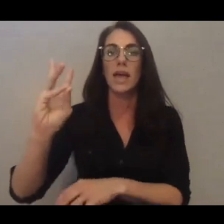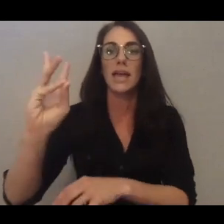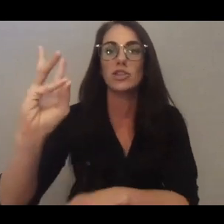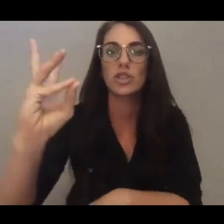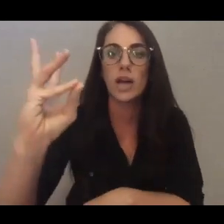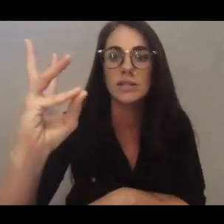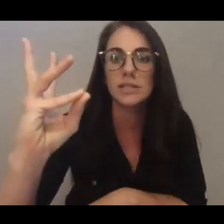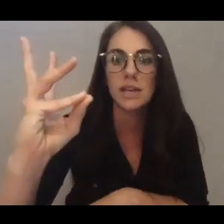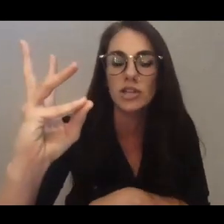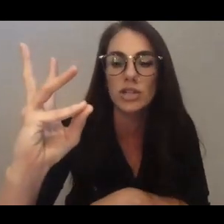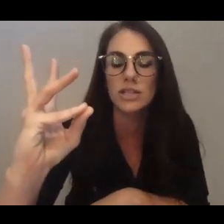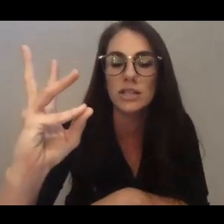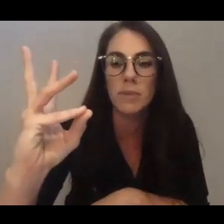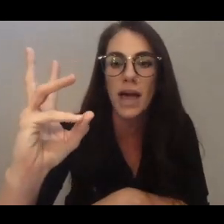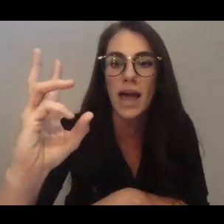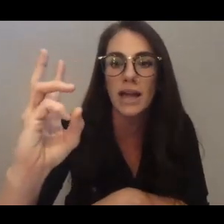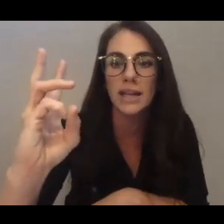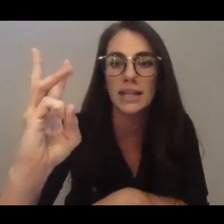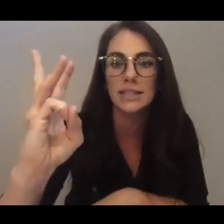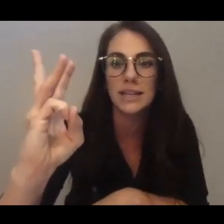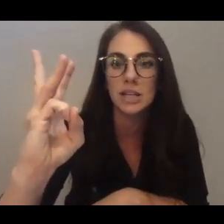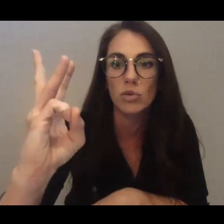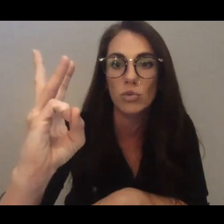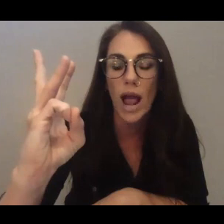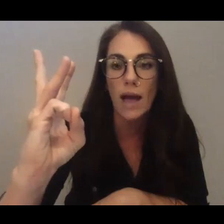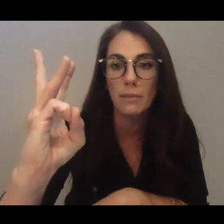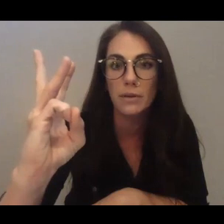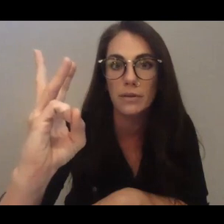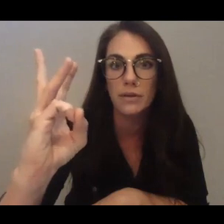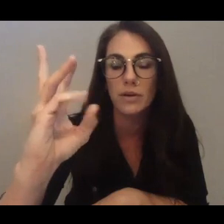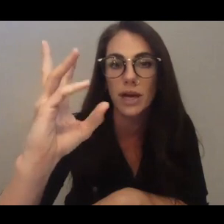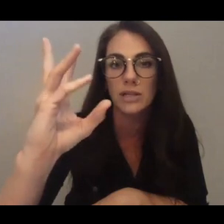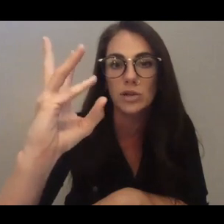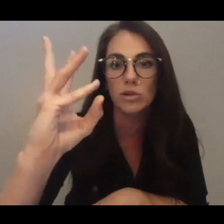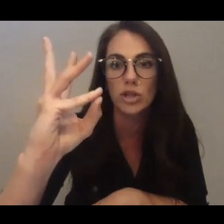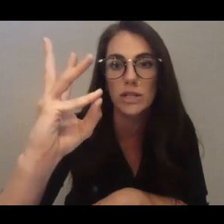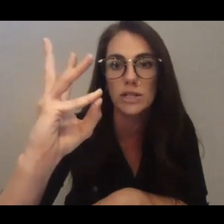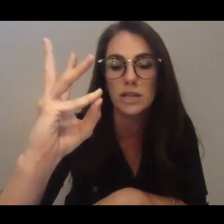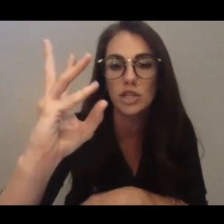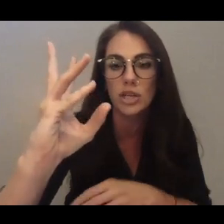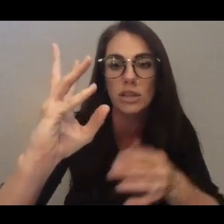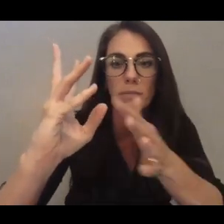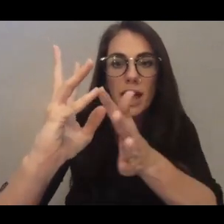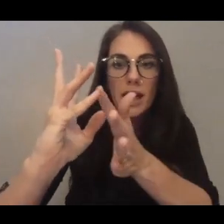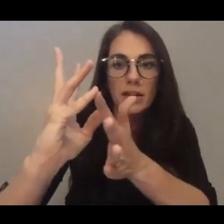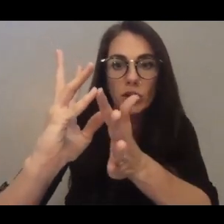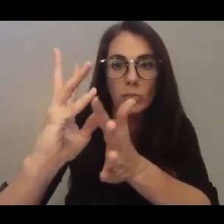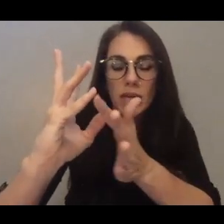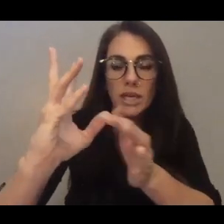It just touches the pad, it doesn't wrap Ok so you're just touching the pad of your pinky